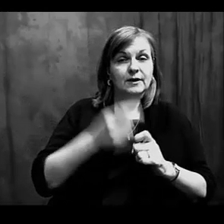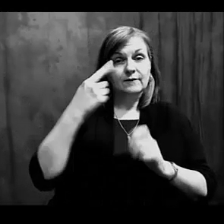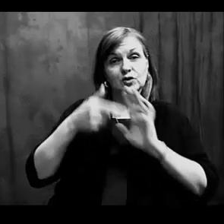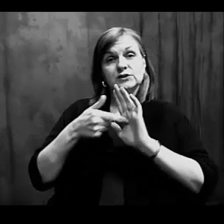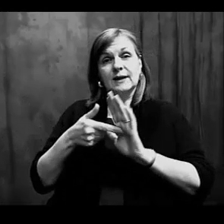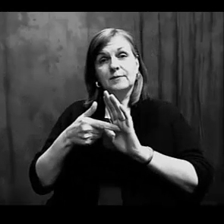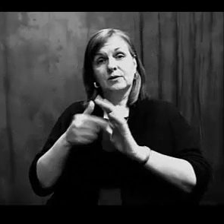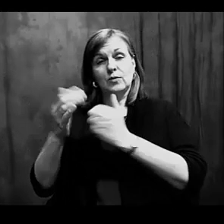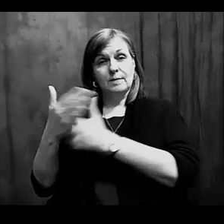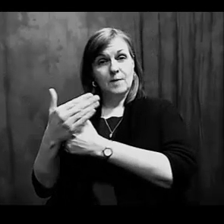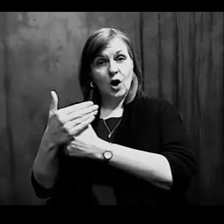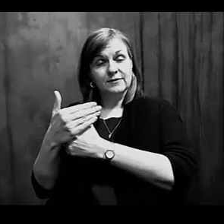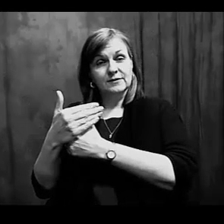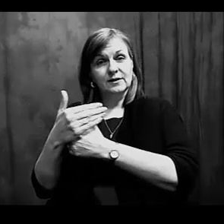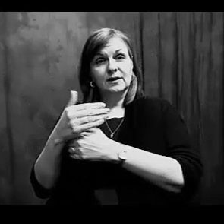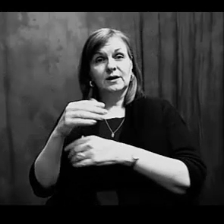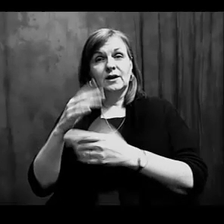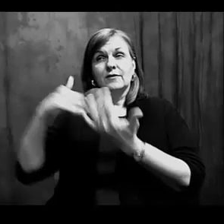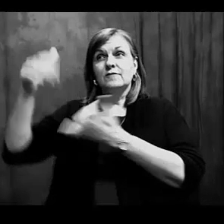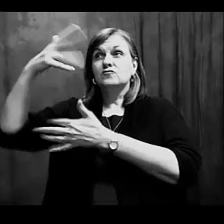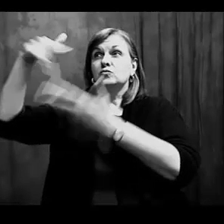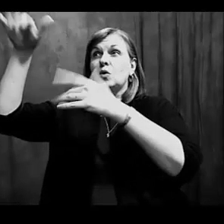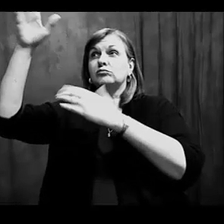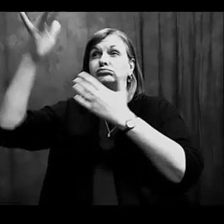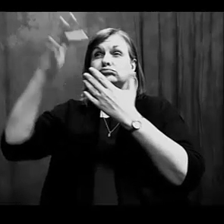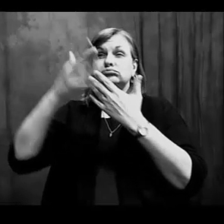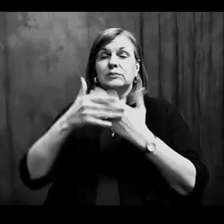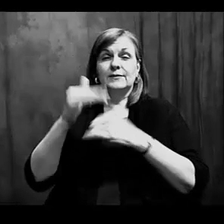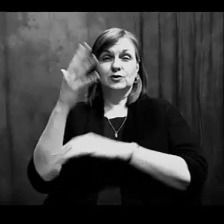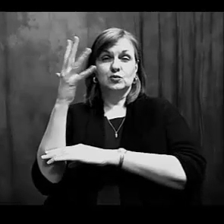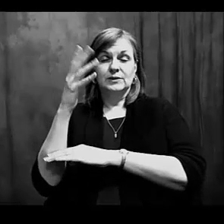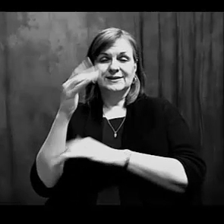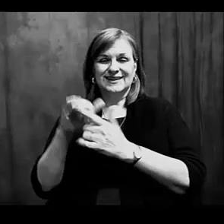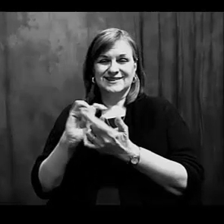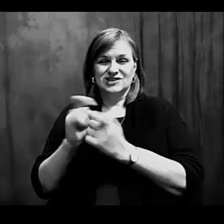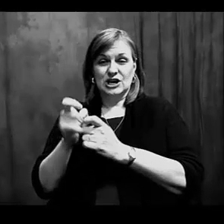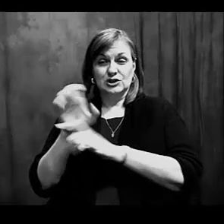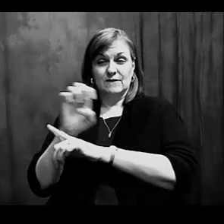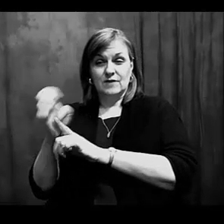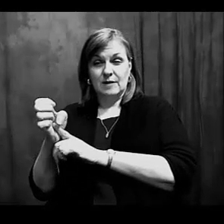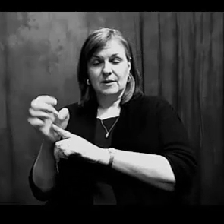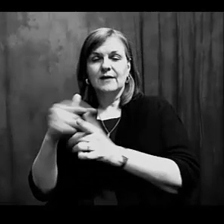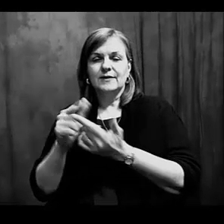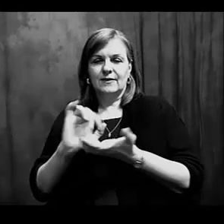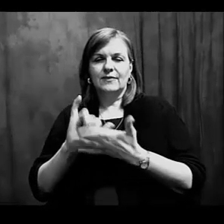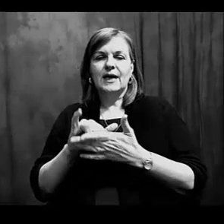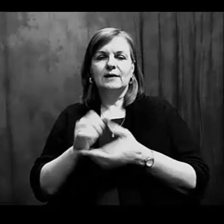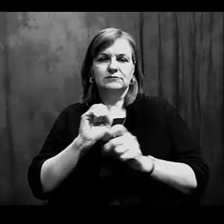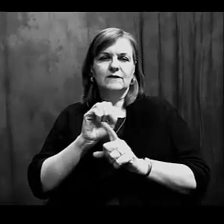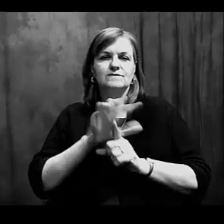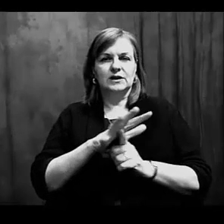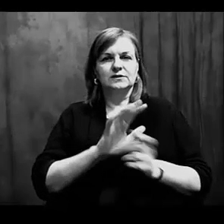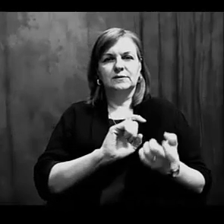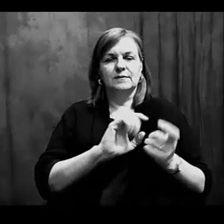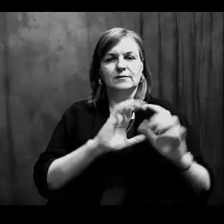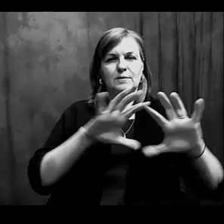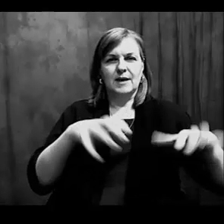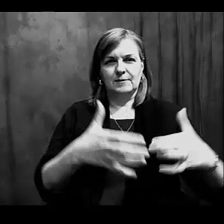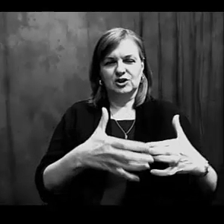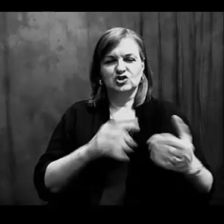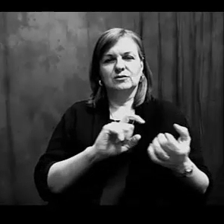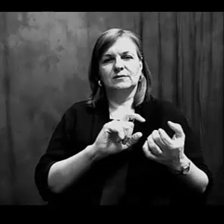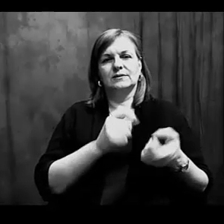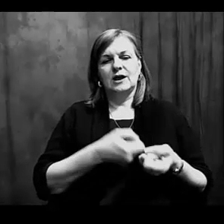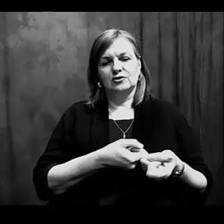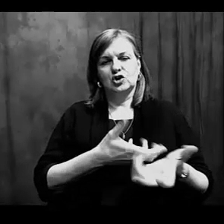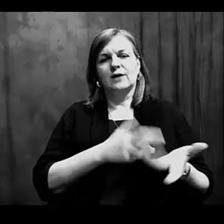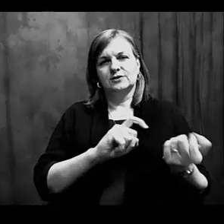like the soot on our tree does something to change the basic environment and will eventually change the population